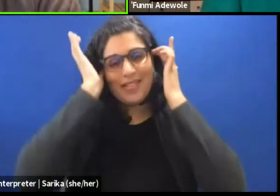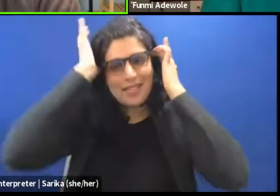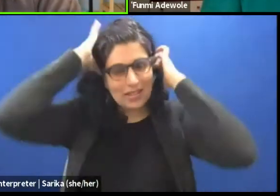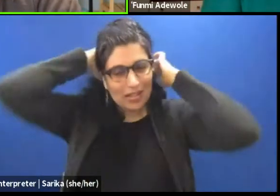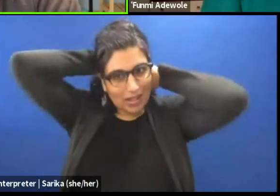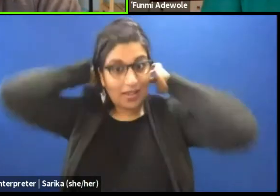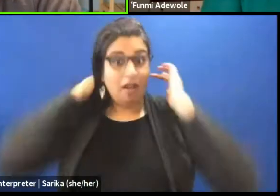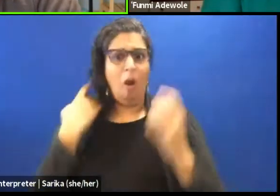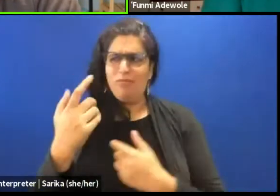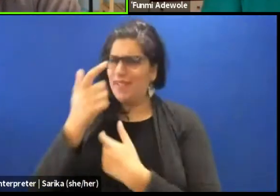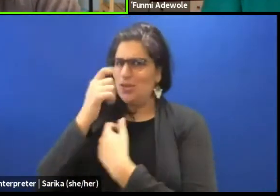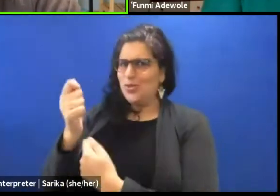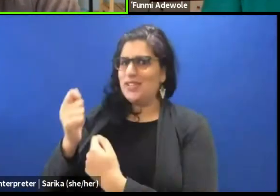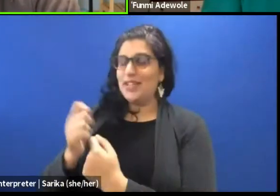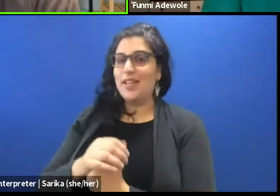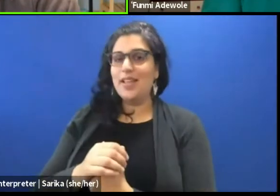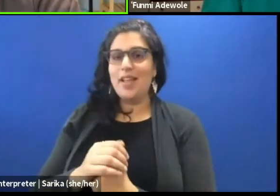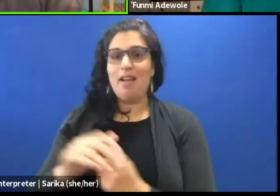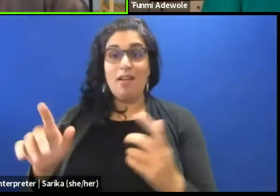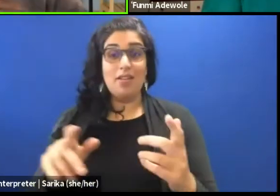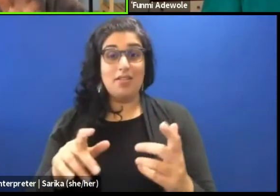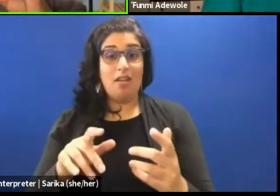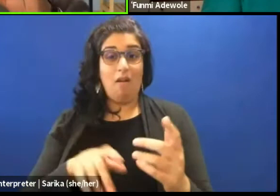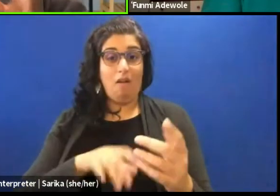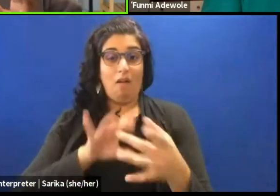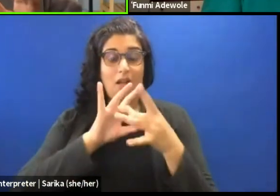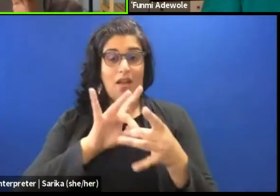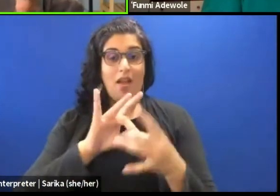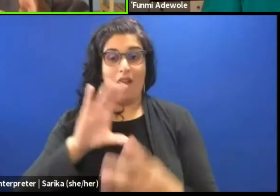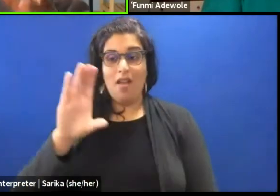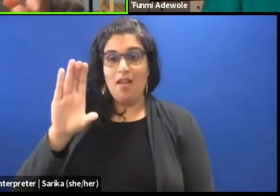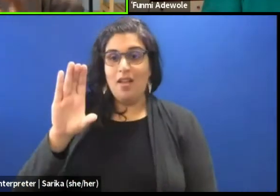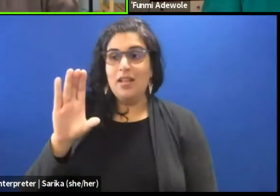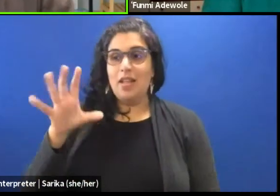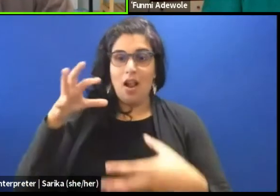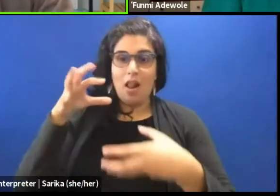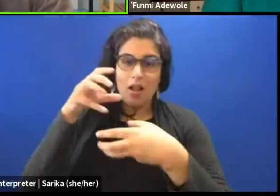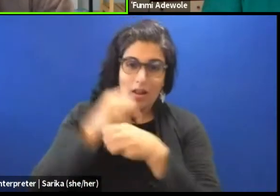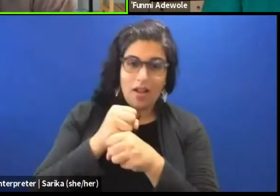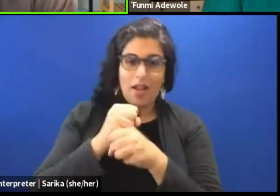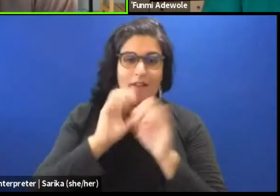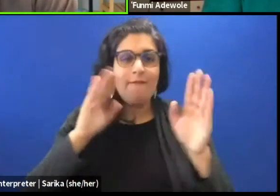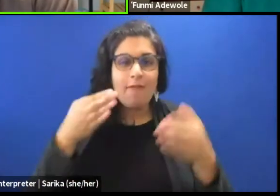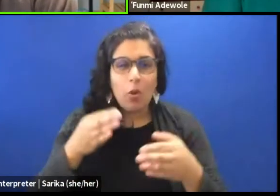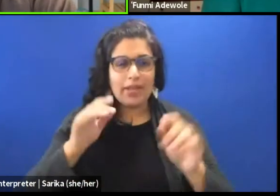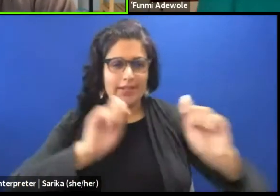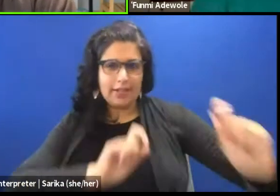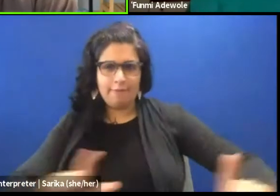Speaking about condensation and kind of focusing and framing, I wonder if you can speak